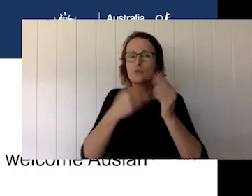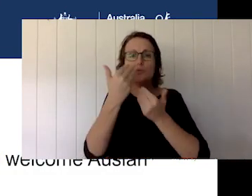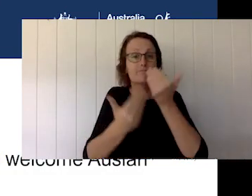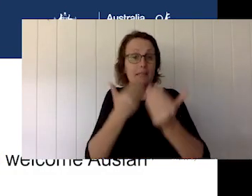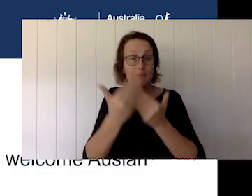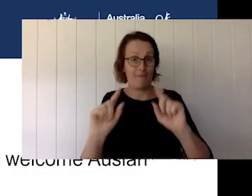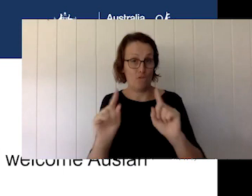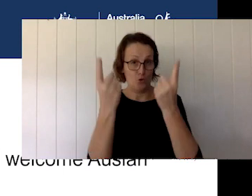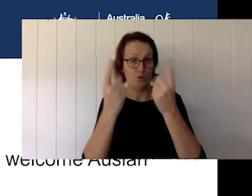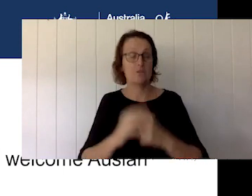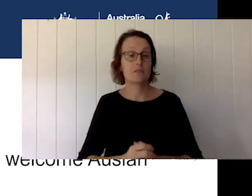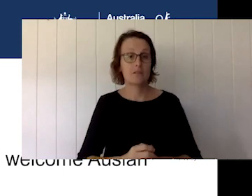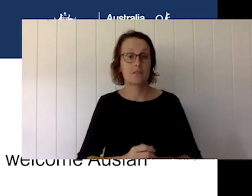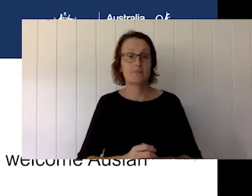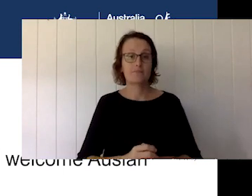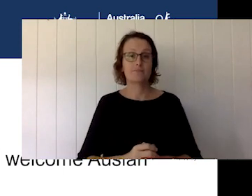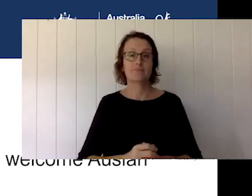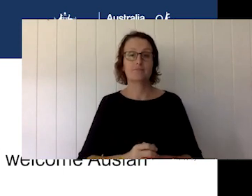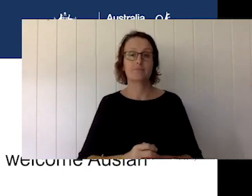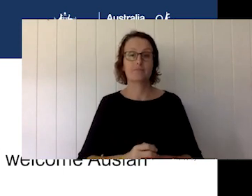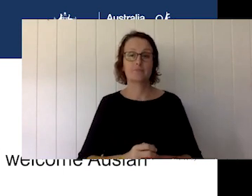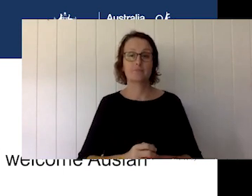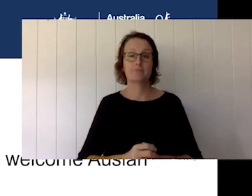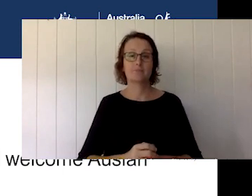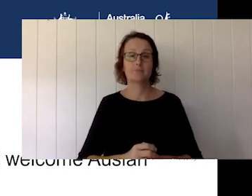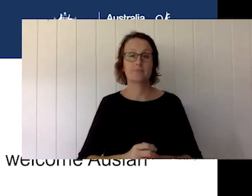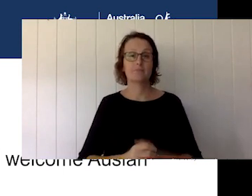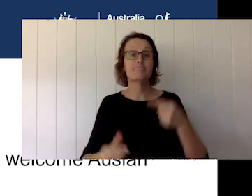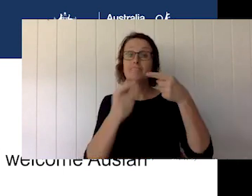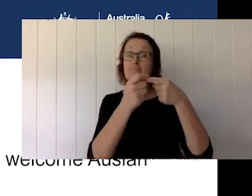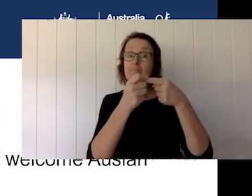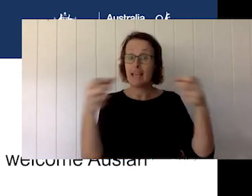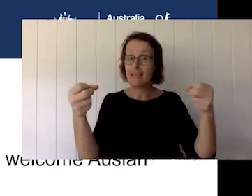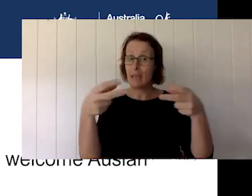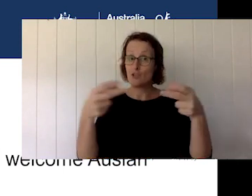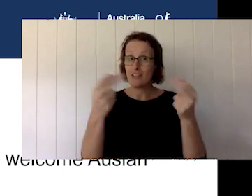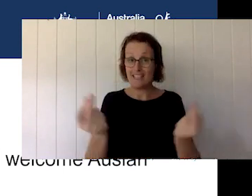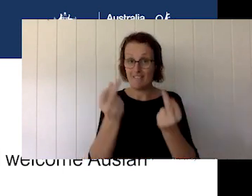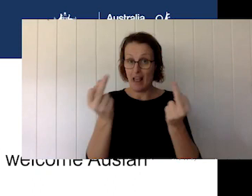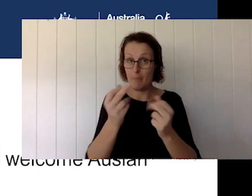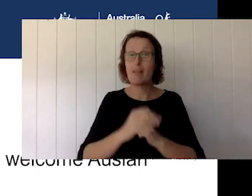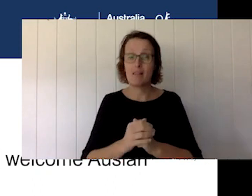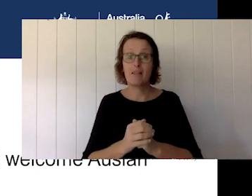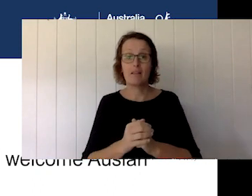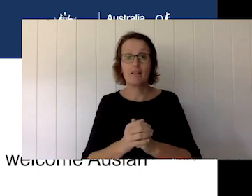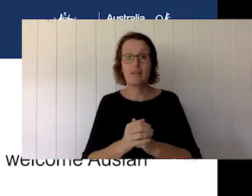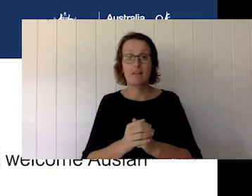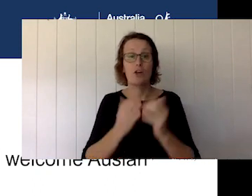cover before we start. Firstly, live captioning is available via the